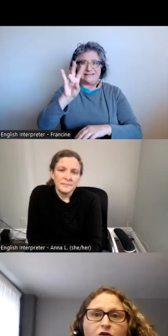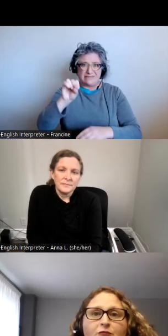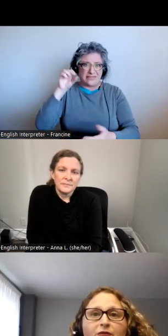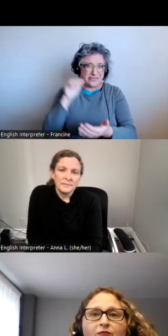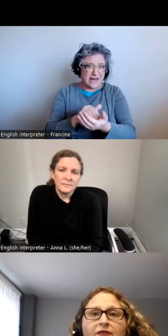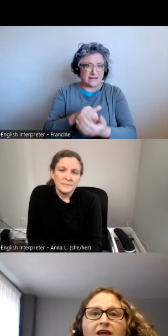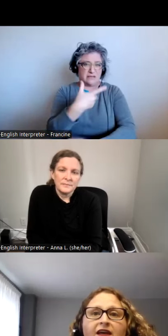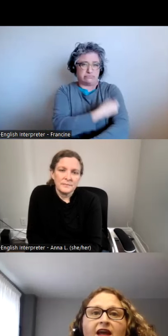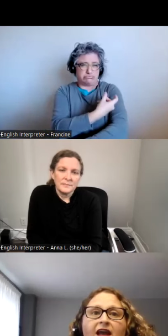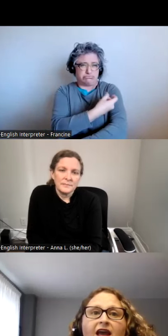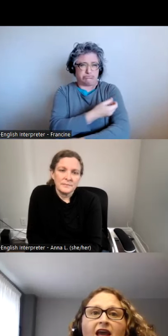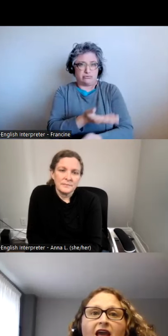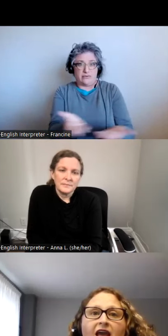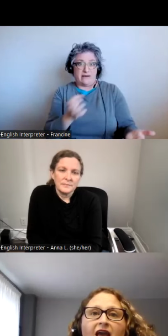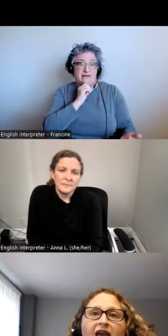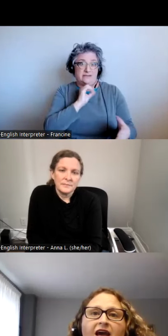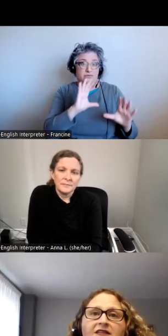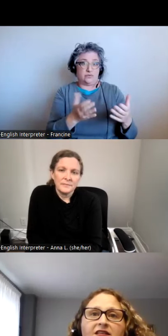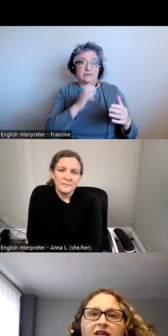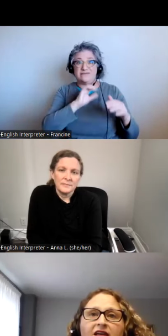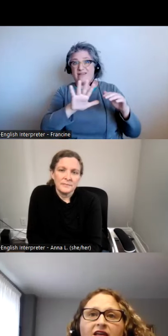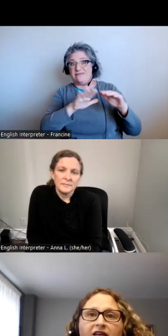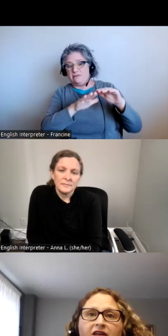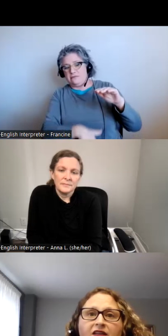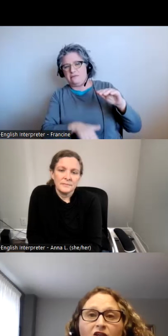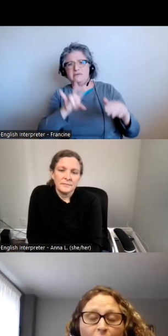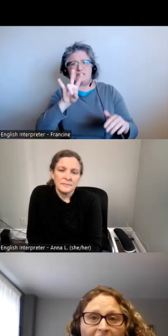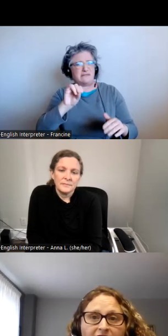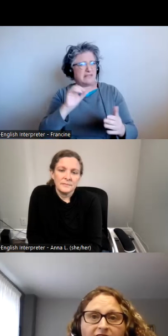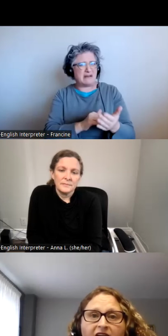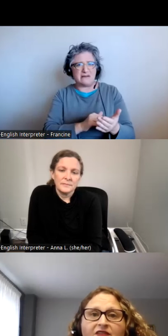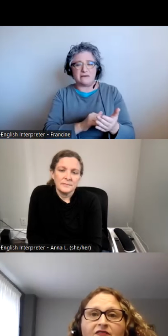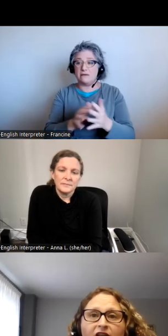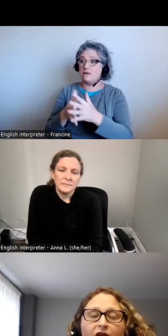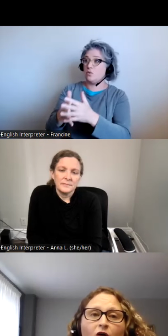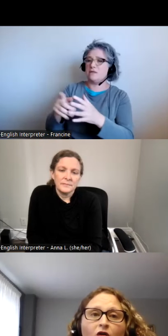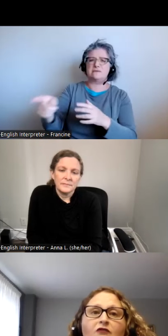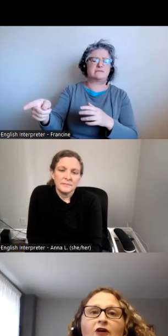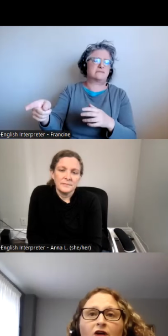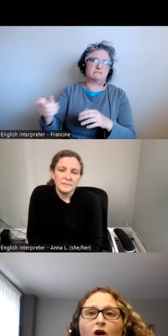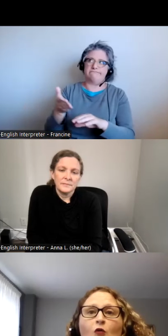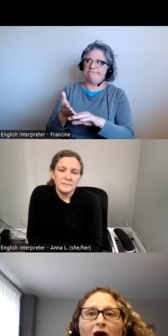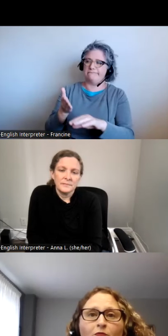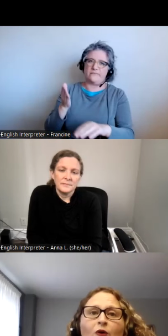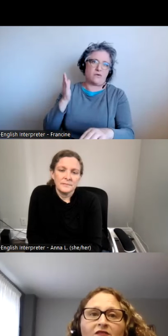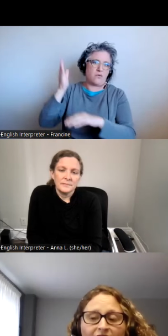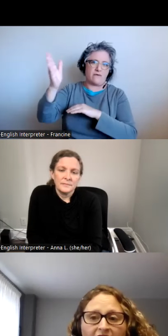in Canada and in the U.S. In Canada, we have given more than 70,000 doses to this age